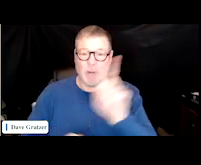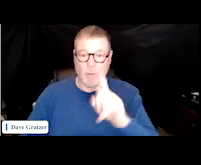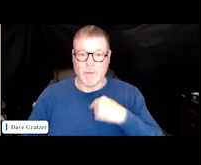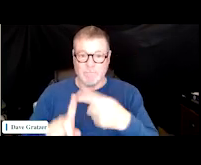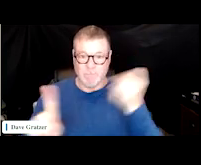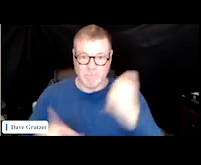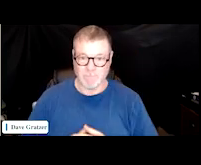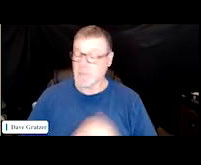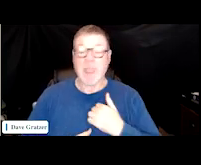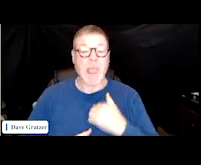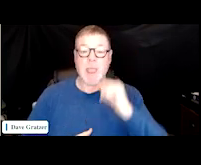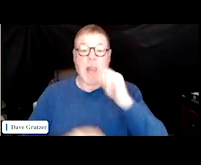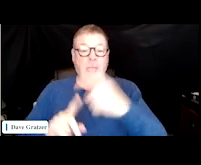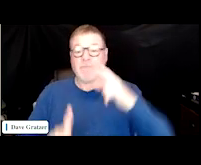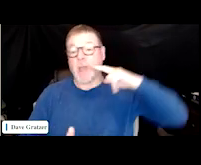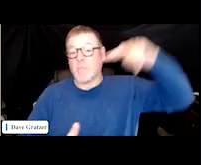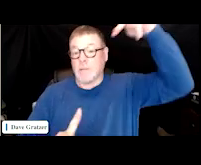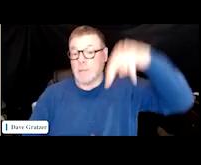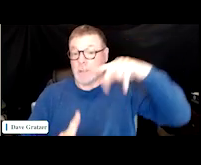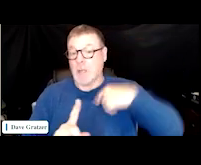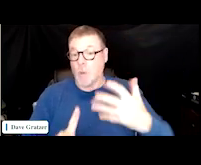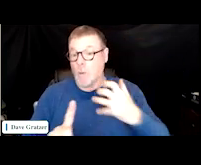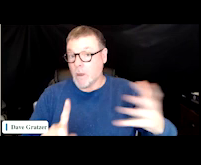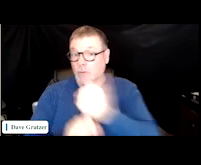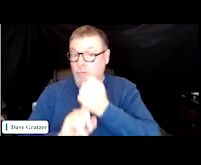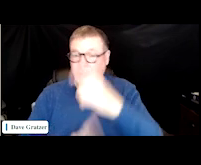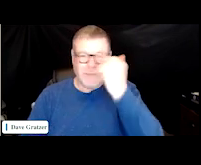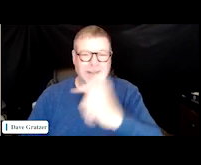I'm not coming from a place to arrest, because obviously police came on scene,